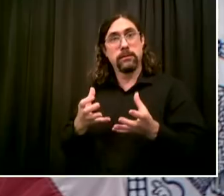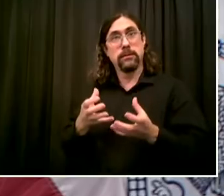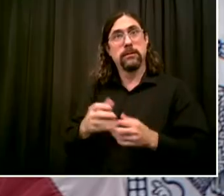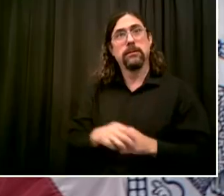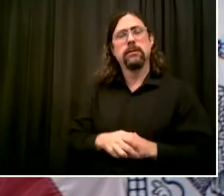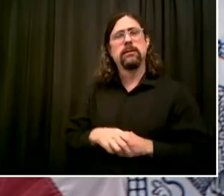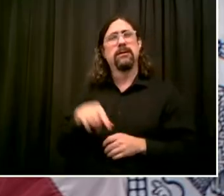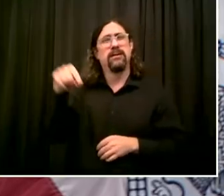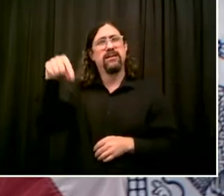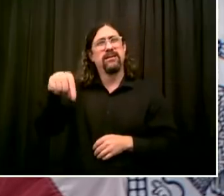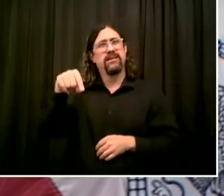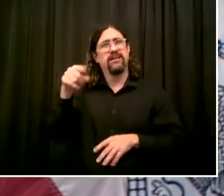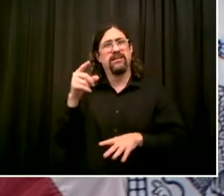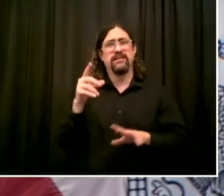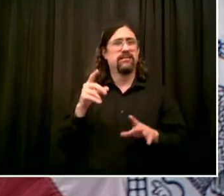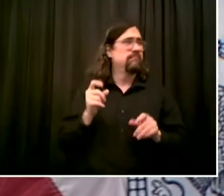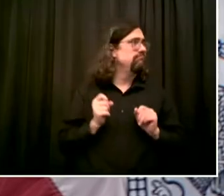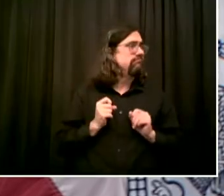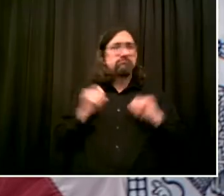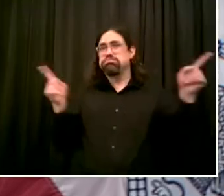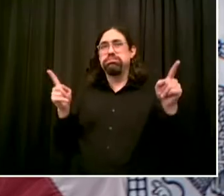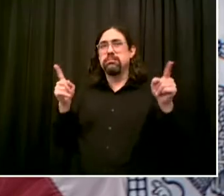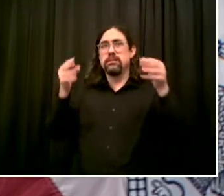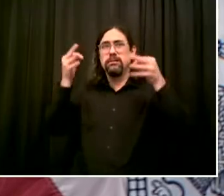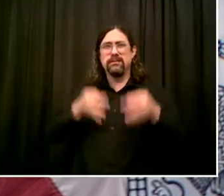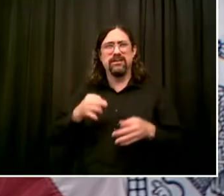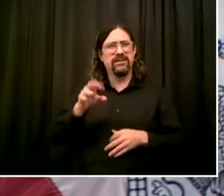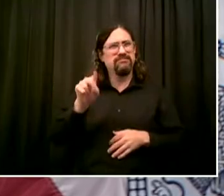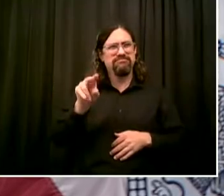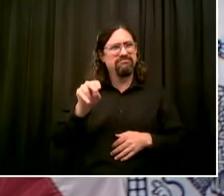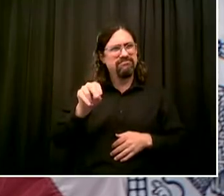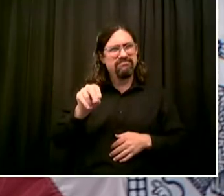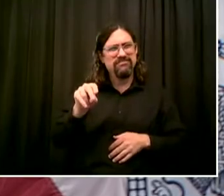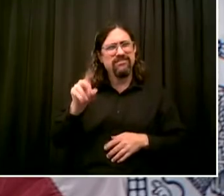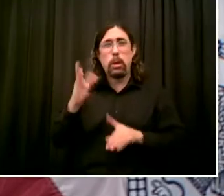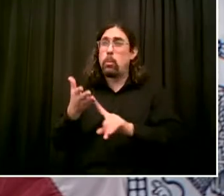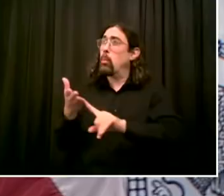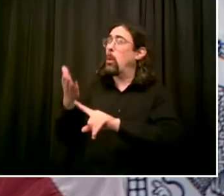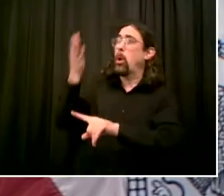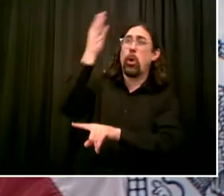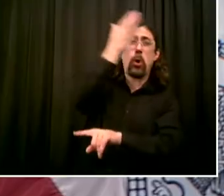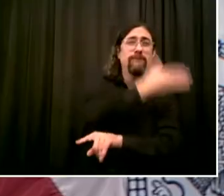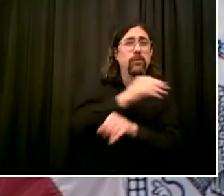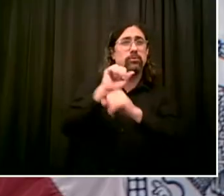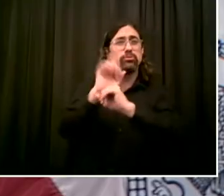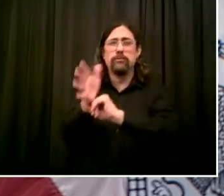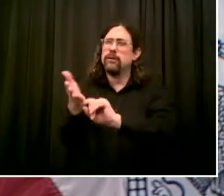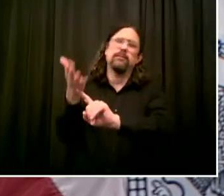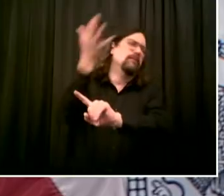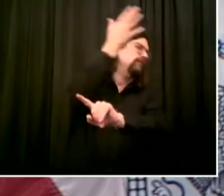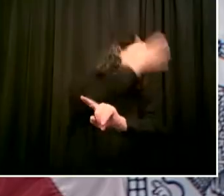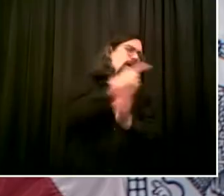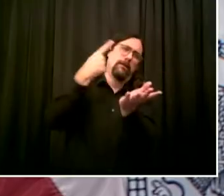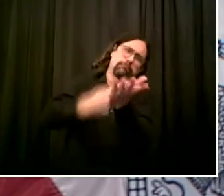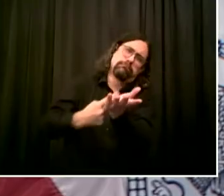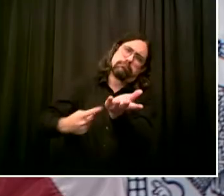THINKING ABOUT FOR A VARIETY OF REASONS FOR A LONG TIME . COIMMSOSIN ERI F YOU WOULD ADD FOR A MOMENT I THINK IT'S IMPORTANT FOR PEOPLE TO